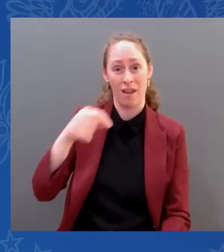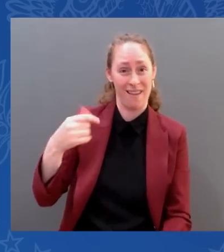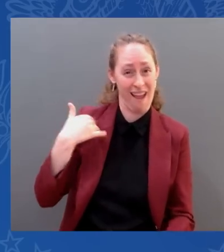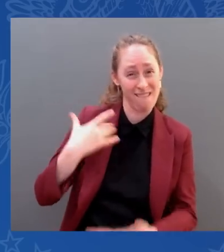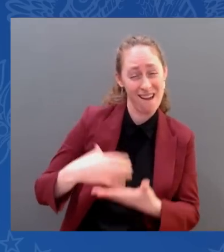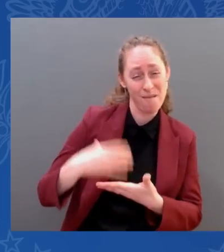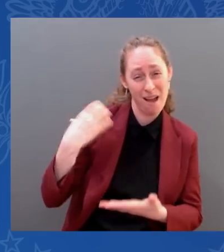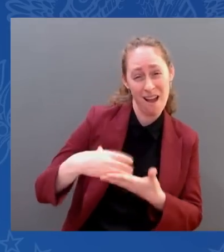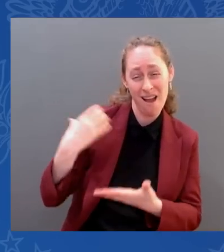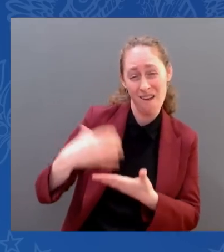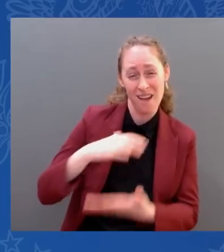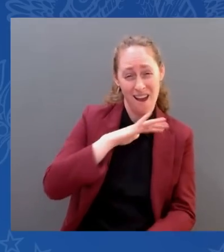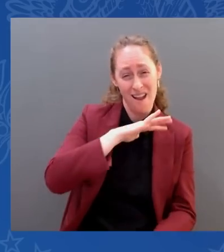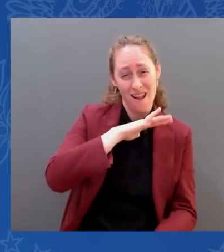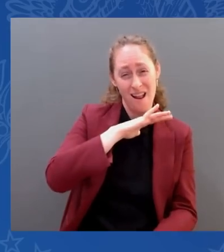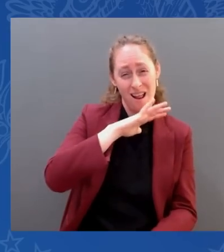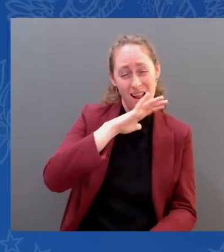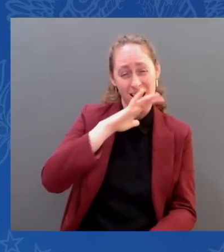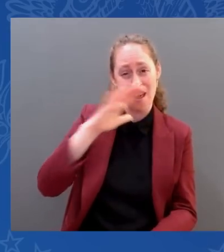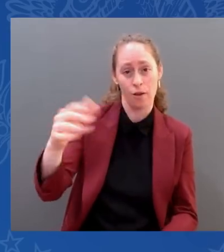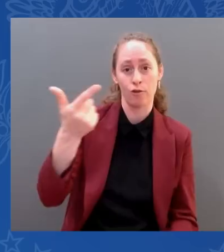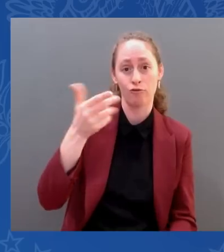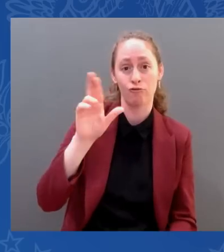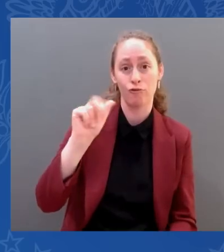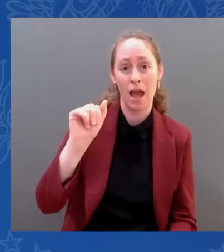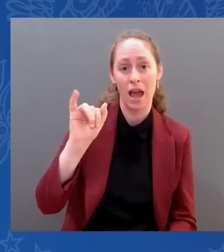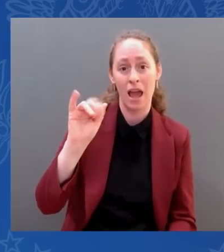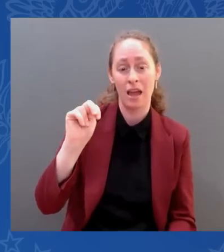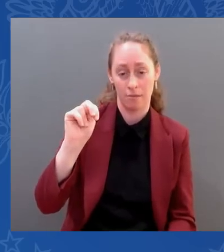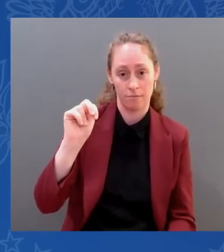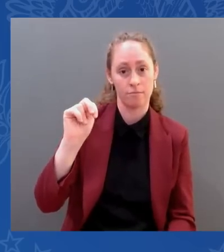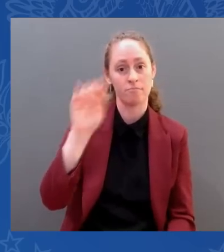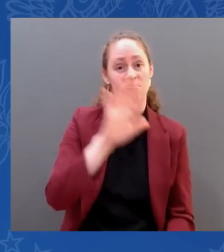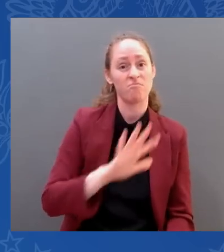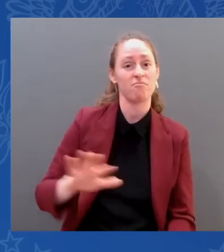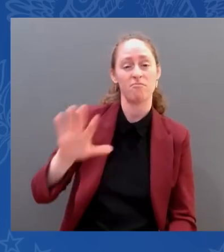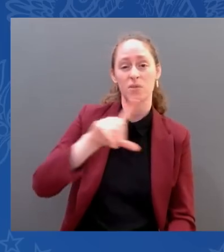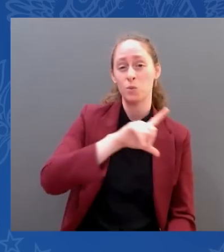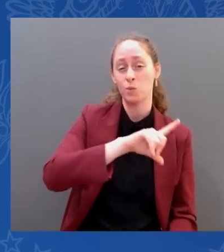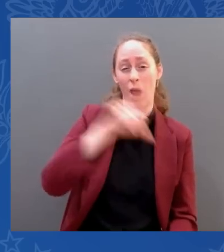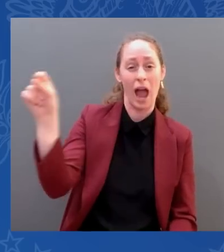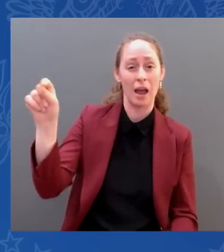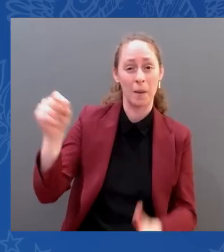they have 20 million barrels -- I mean 20 million in -- in their -- in their silos right now.